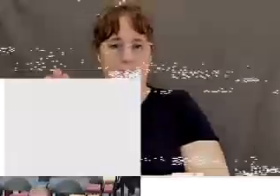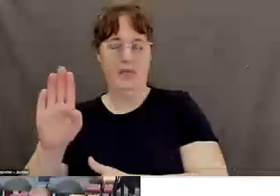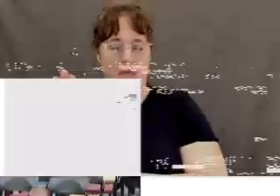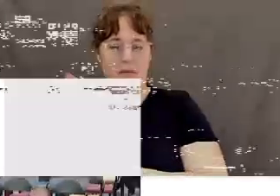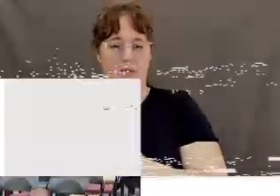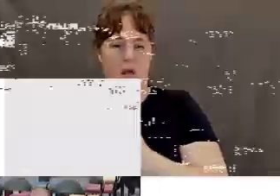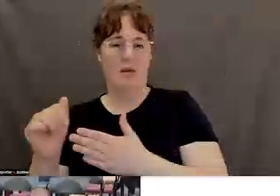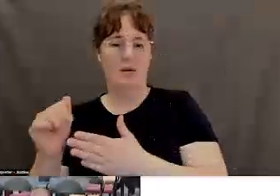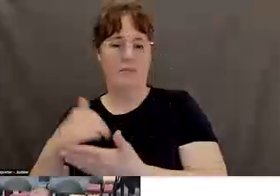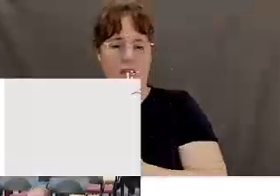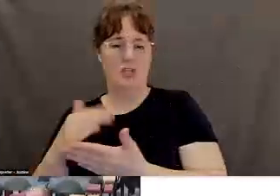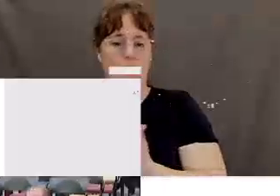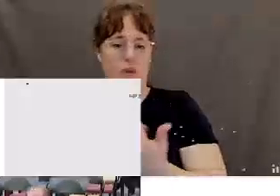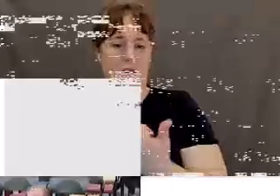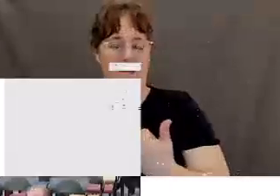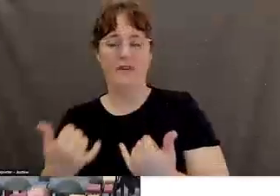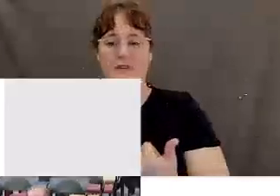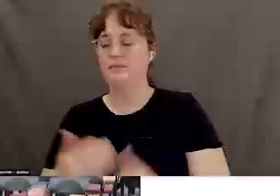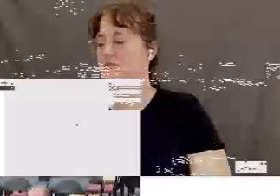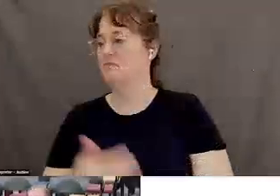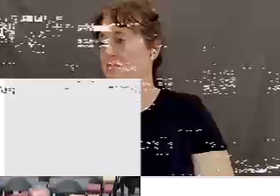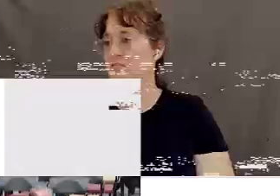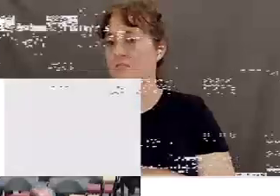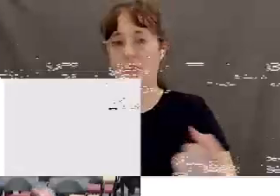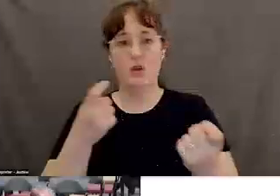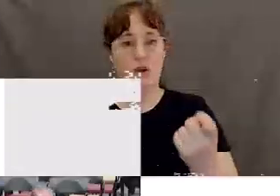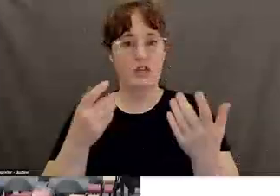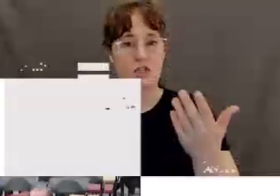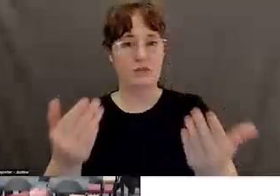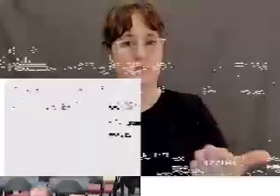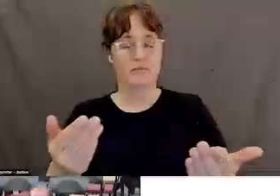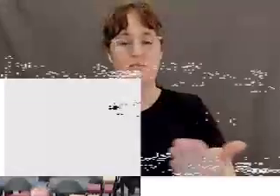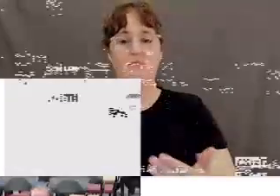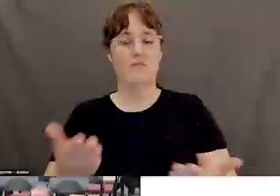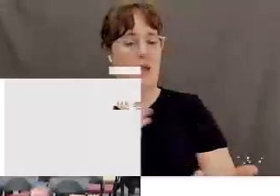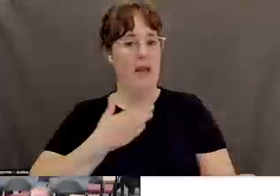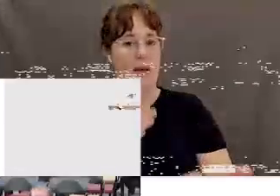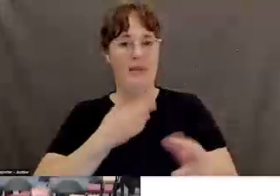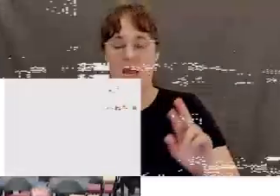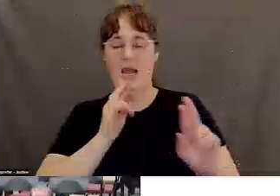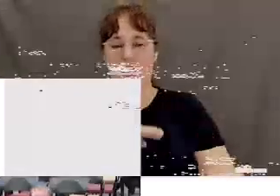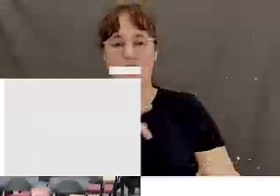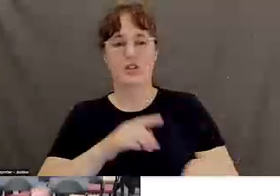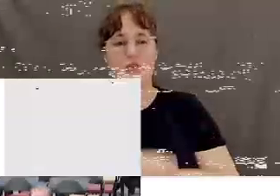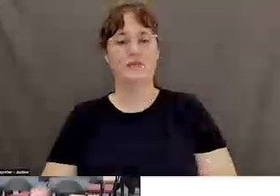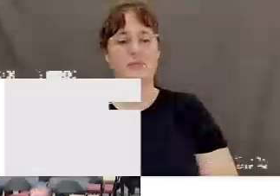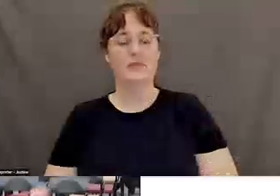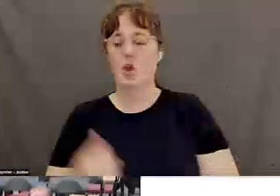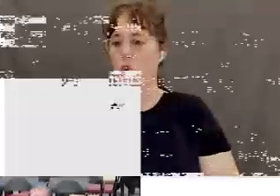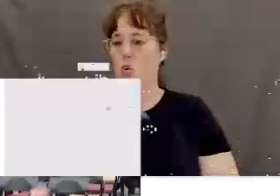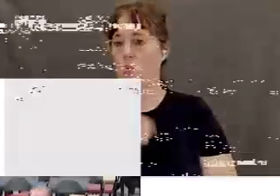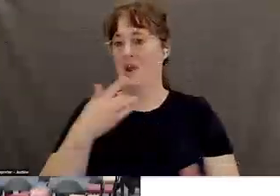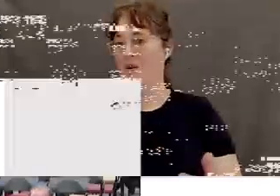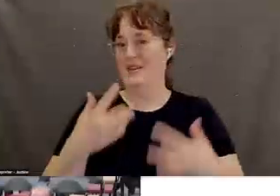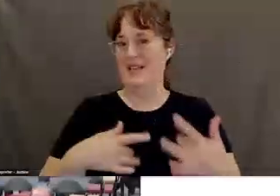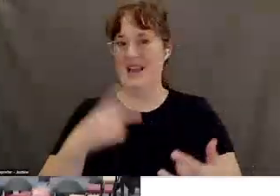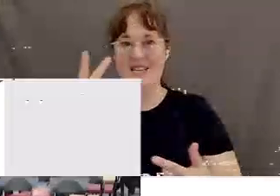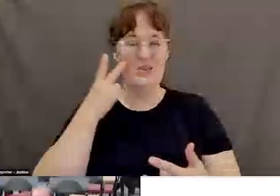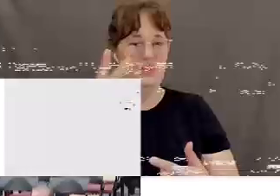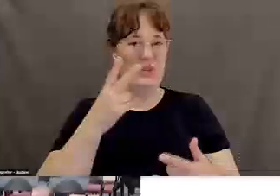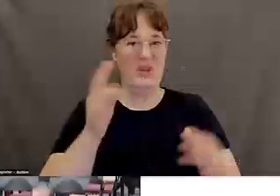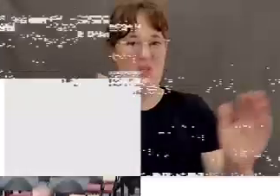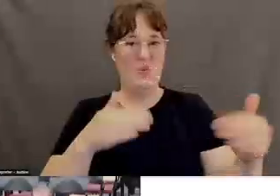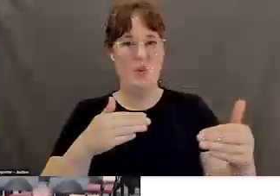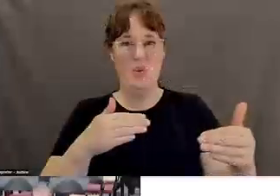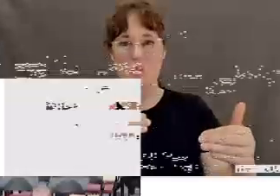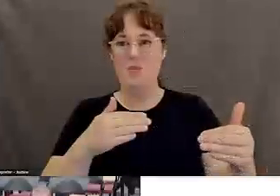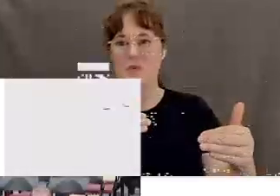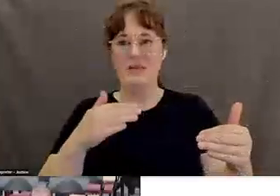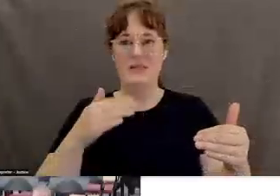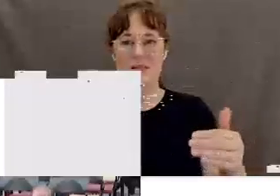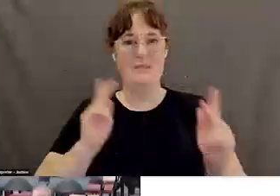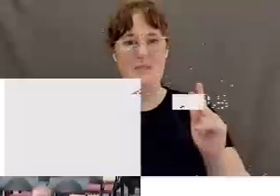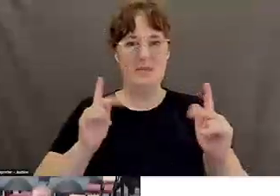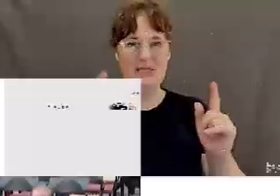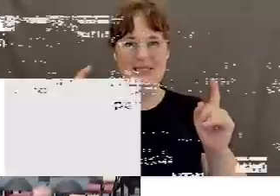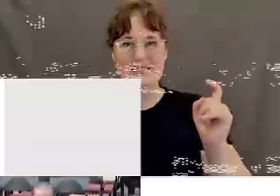Boardroom: And so with that, I'm happy to take questions, but just… just do want to say that we are very excited. You see some excitement in the room just about starting the SD3 and getting going with this next project.